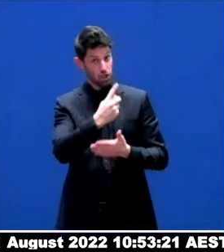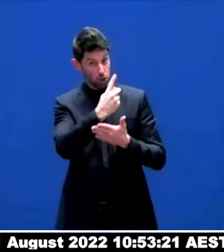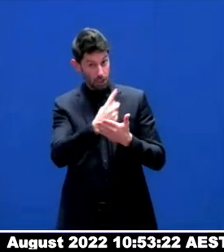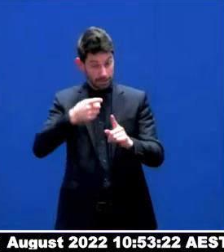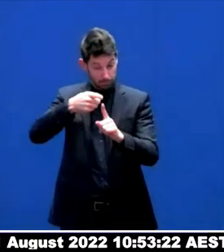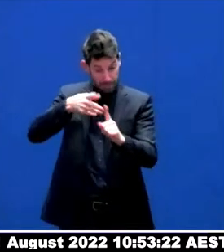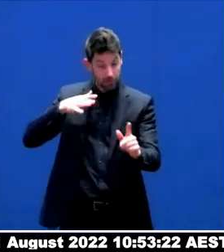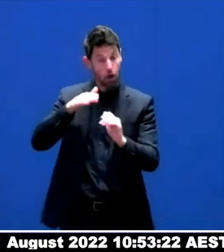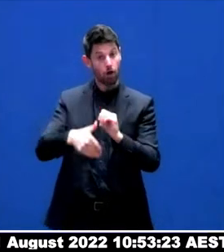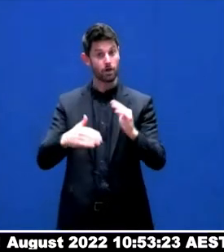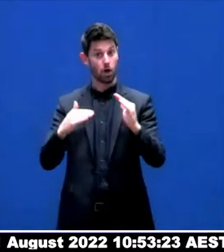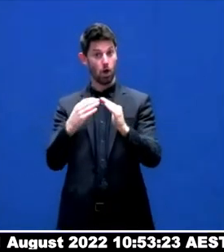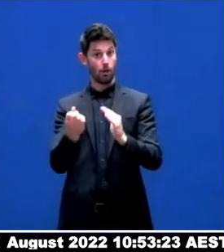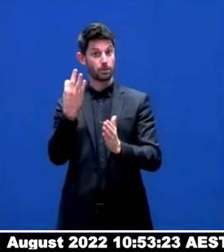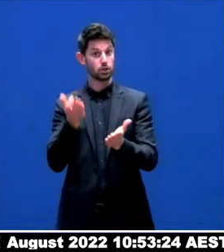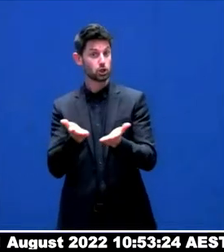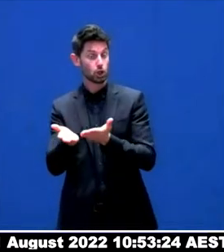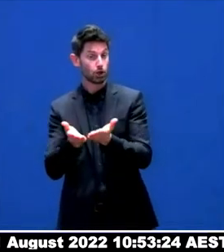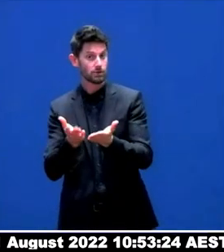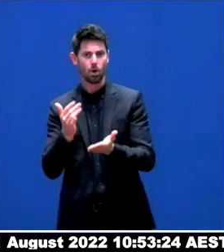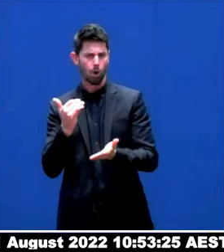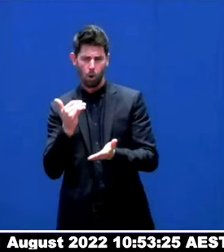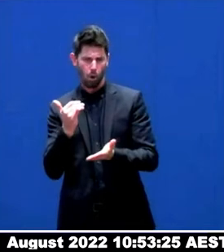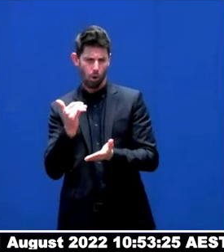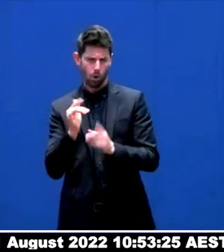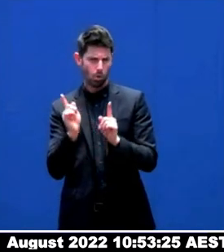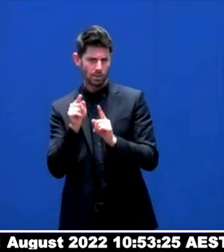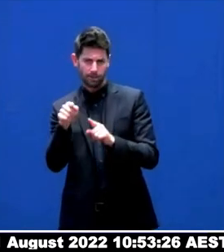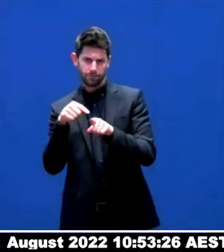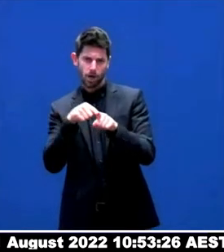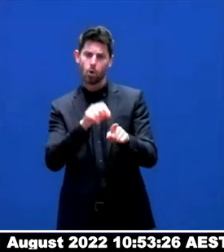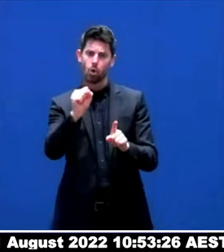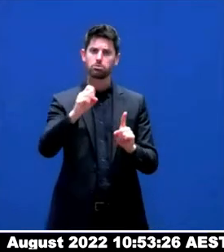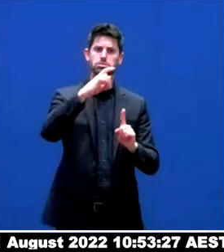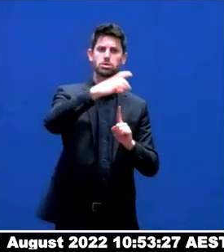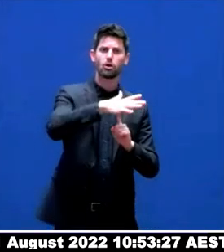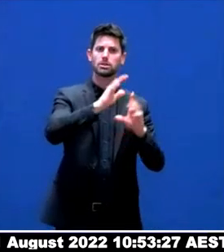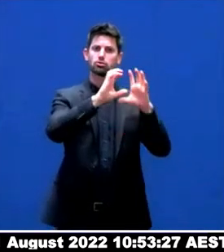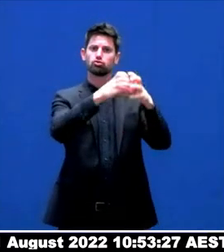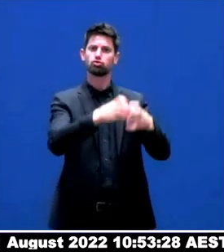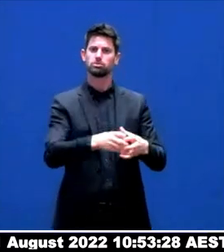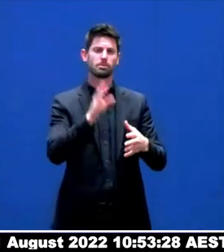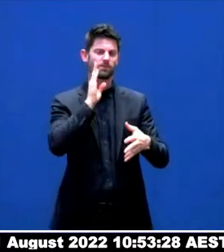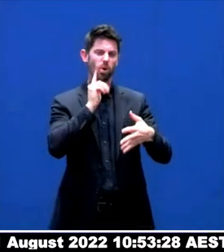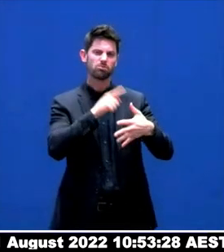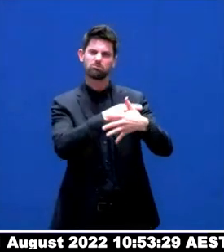Does it attach to the particular priority cohorts in any way? Not specifically, no.